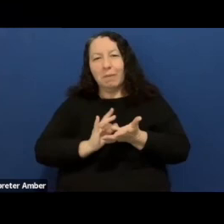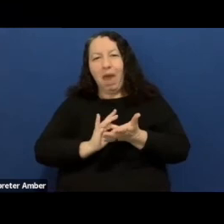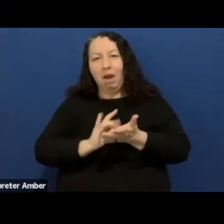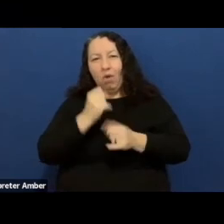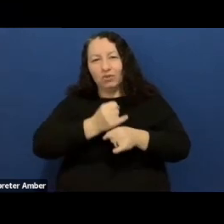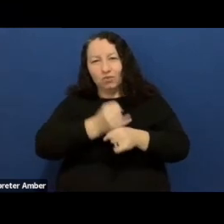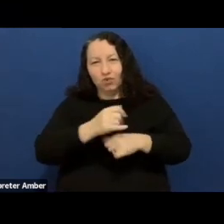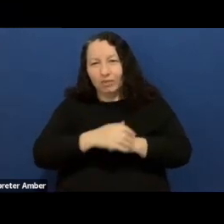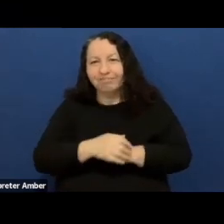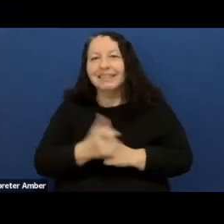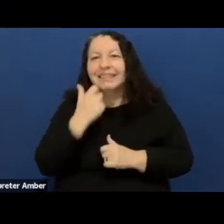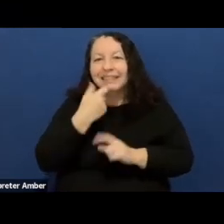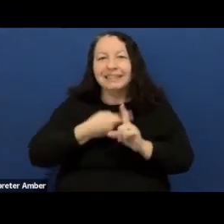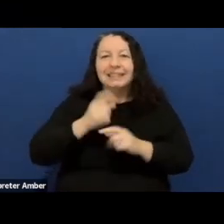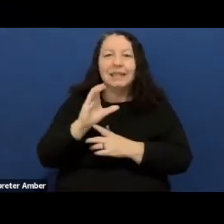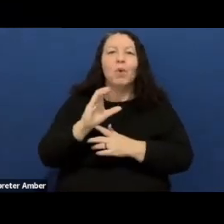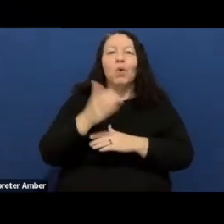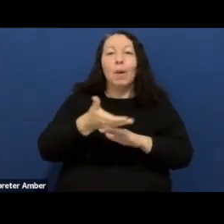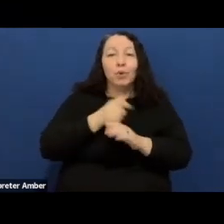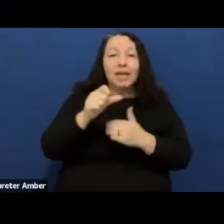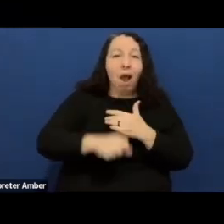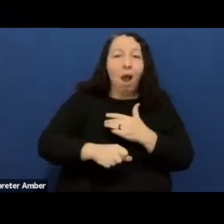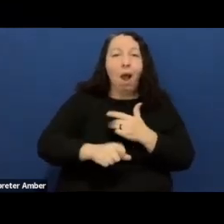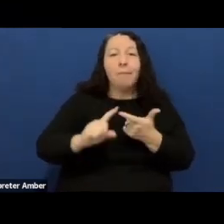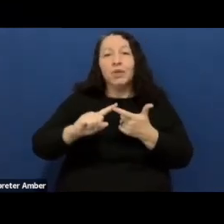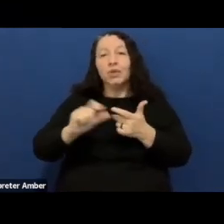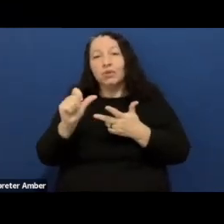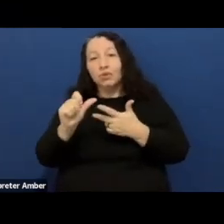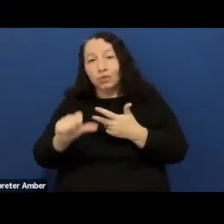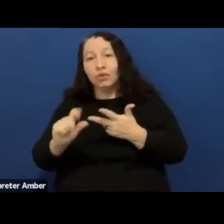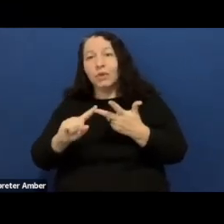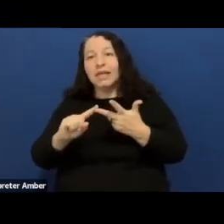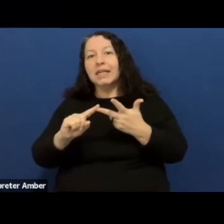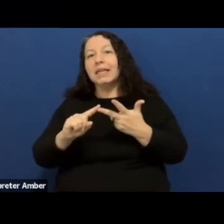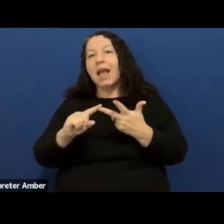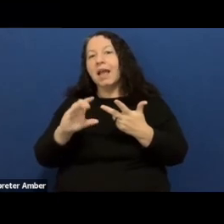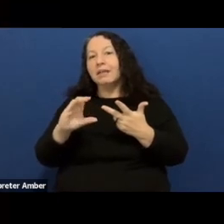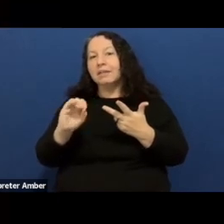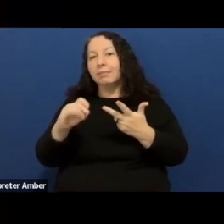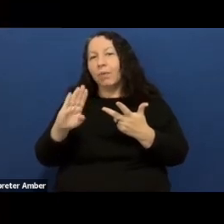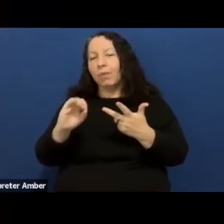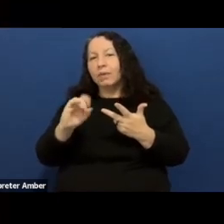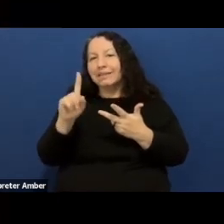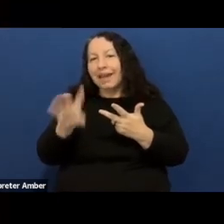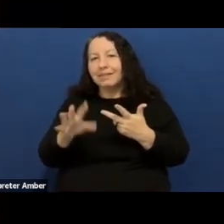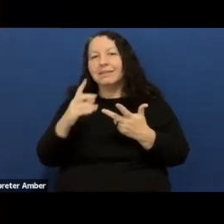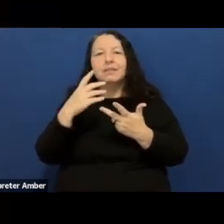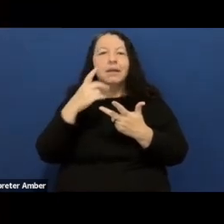have some of the most recent from last December — my pre-op, surgery and SIBO breath test